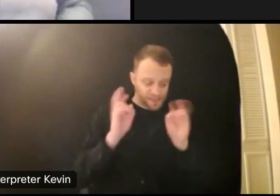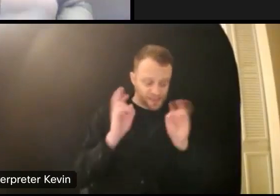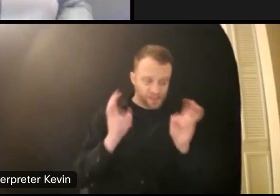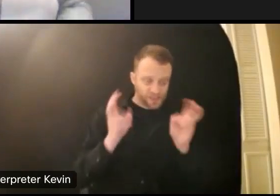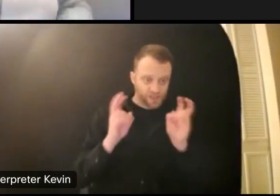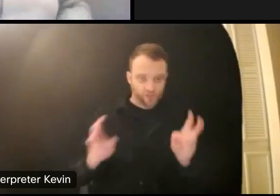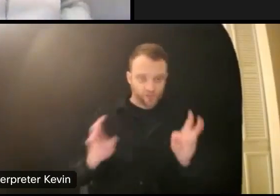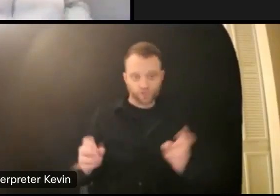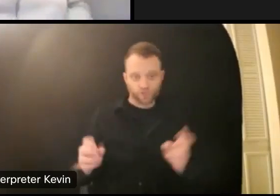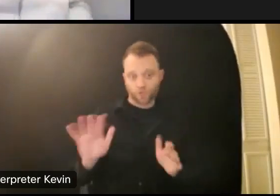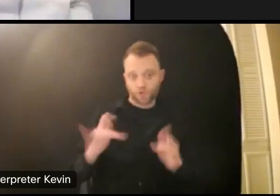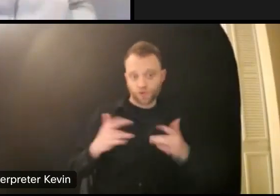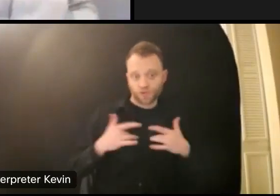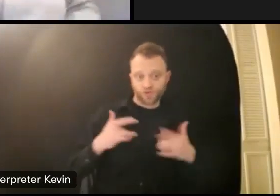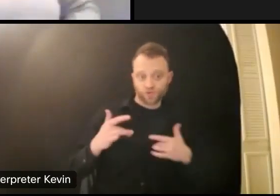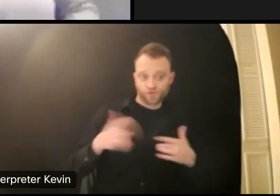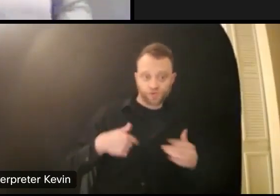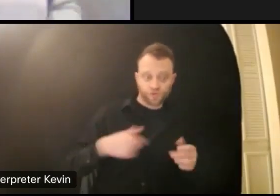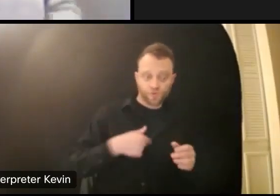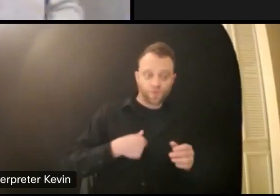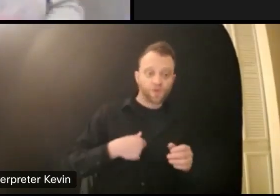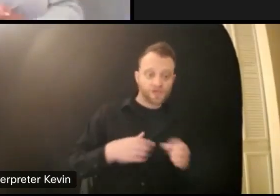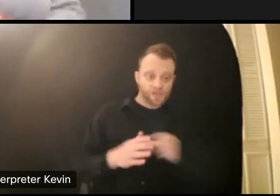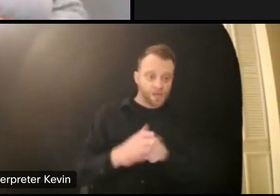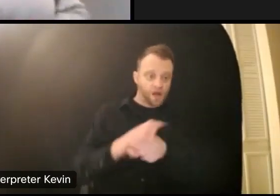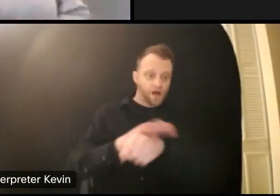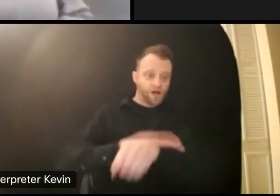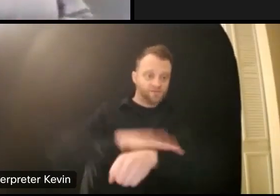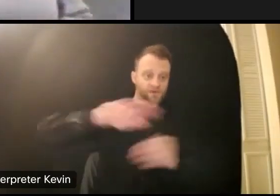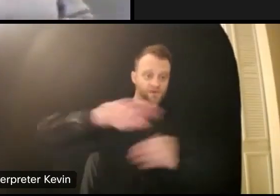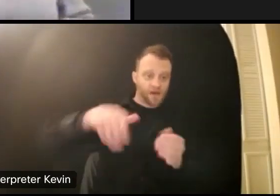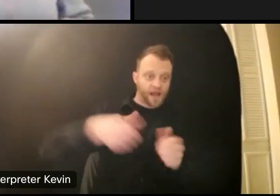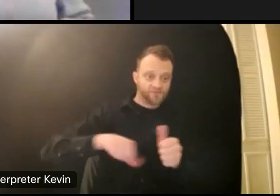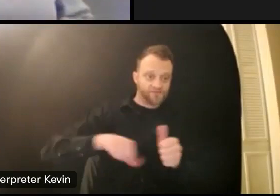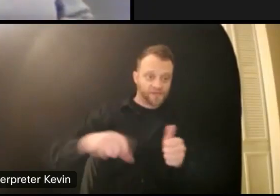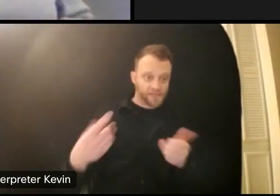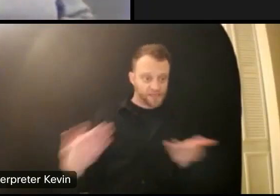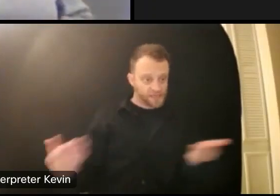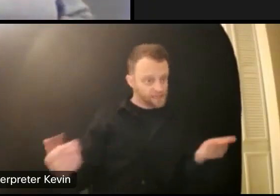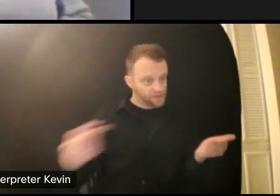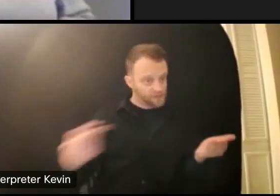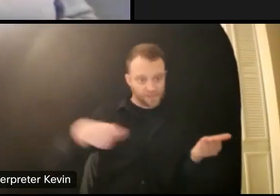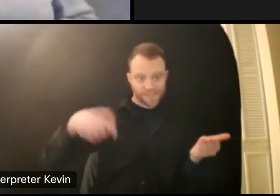I think we covered a lot of ground and I really appreciate that opportunity. So,